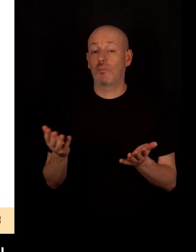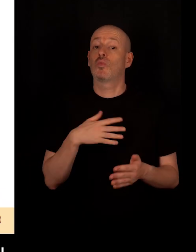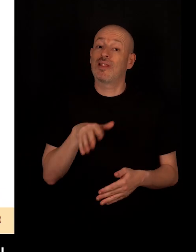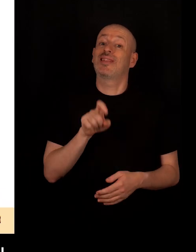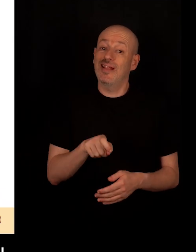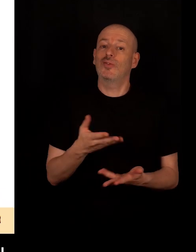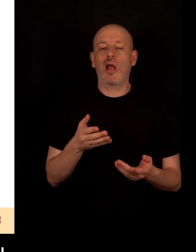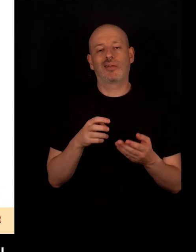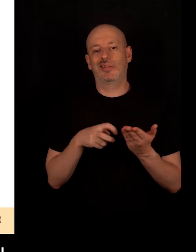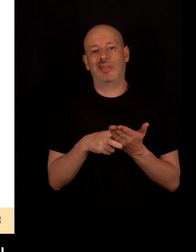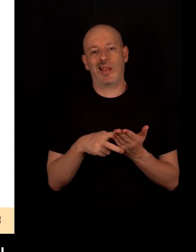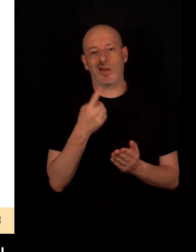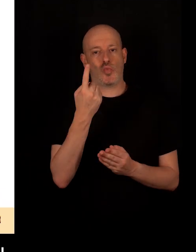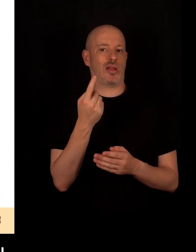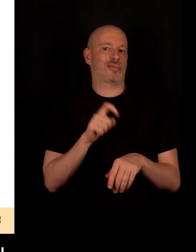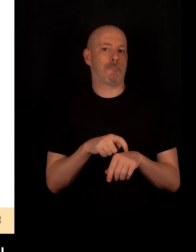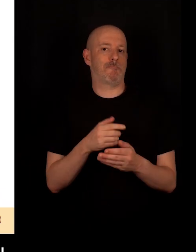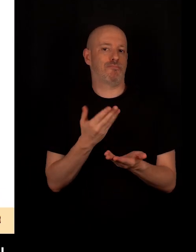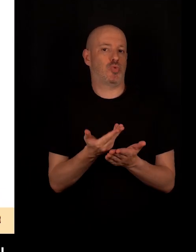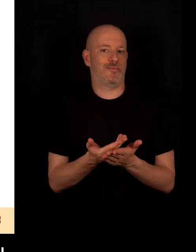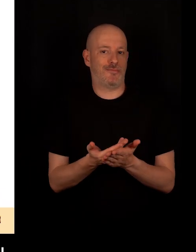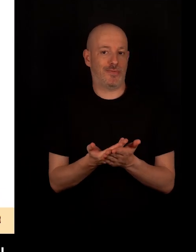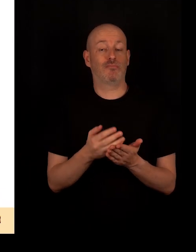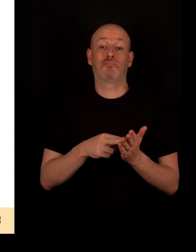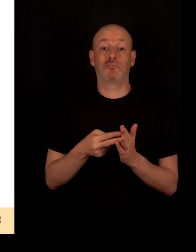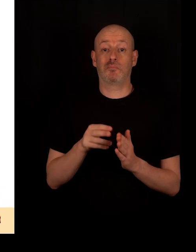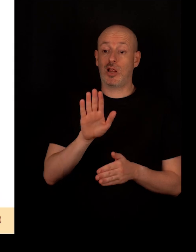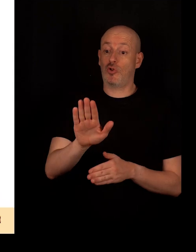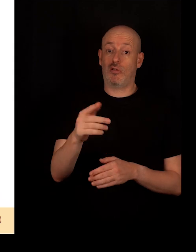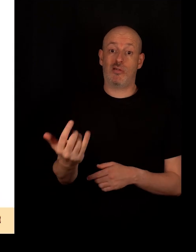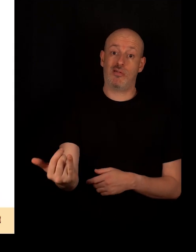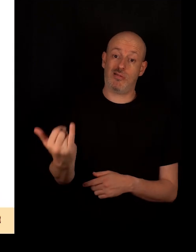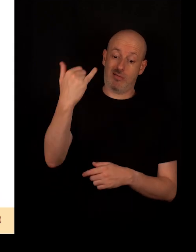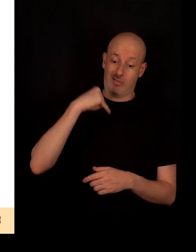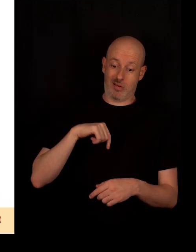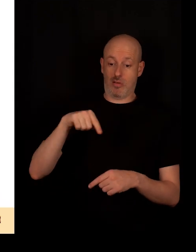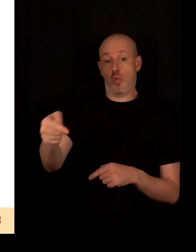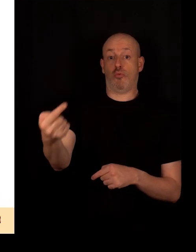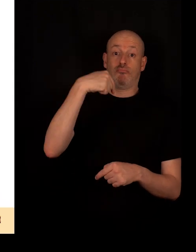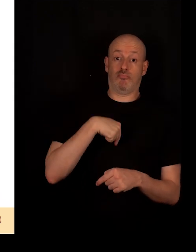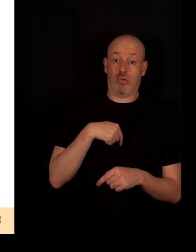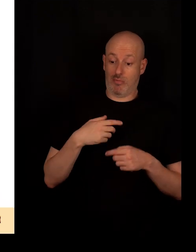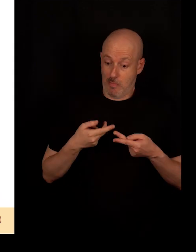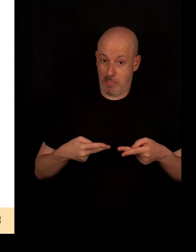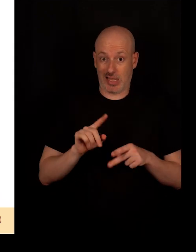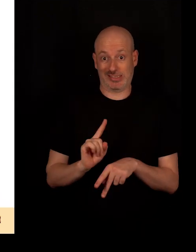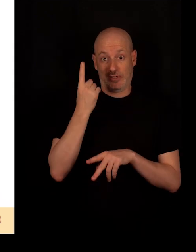So we just need the one way ticket to you as a proof of their journey from their place of residence.